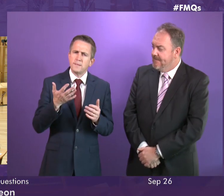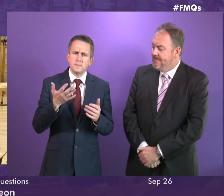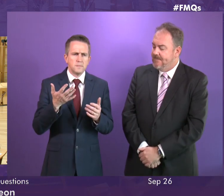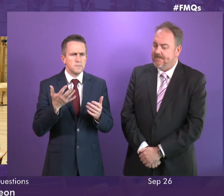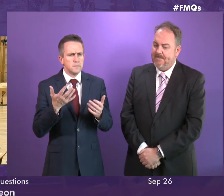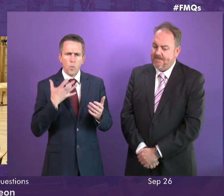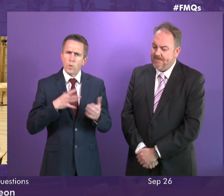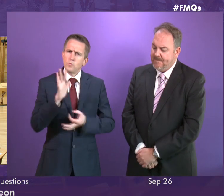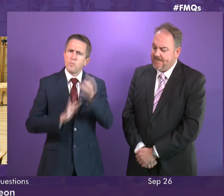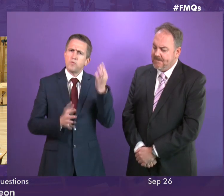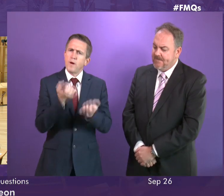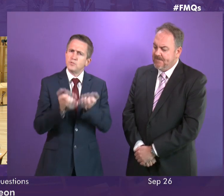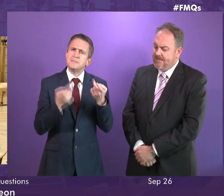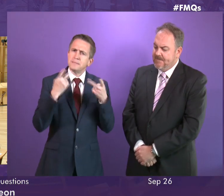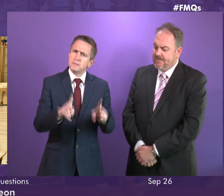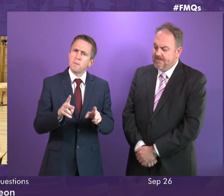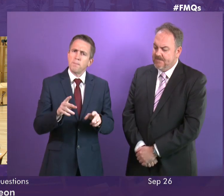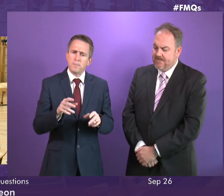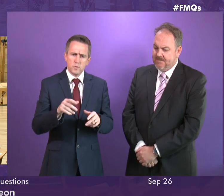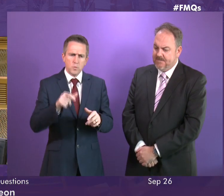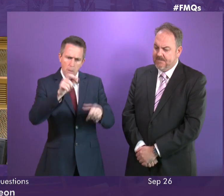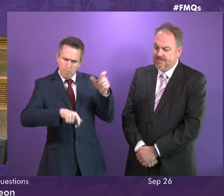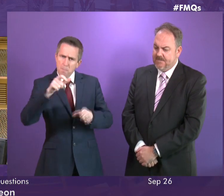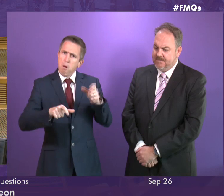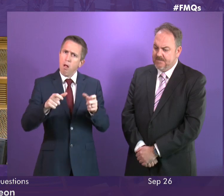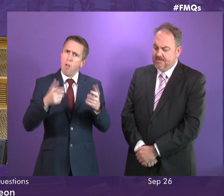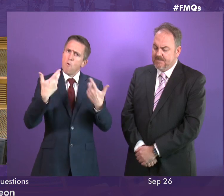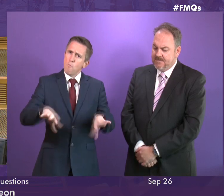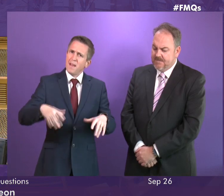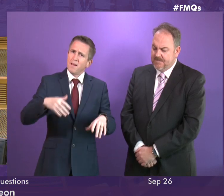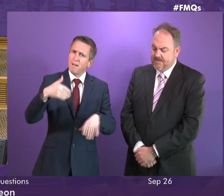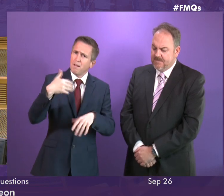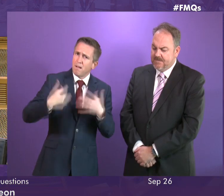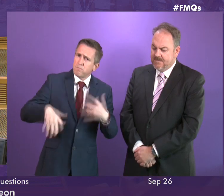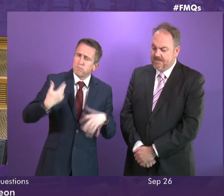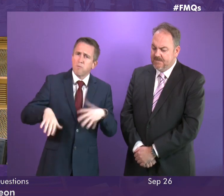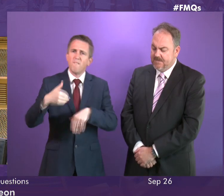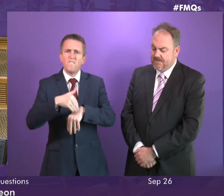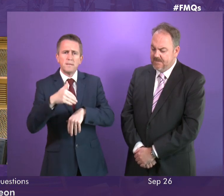that improves our justice system and ensures that victims get the justice that they require and deserve.